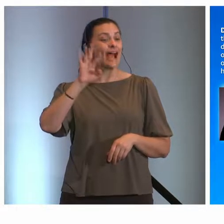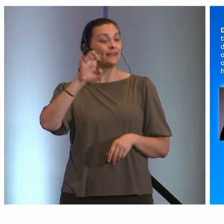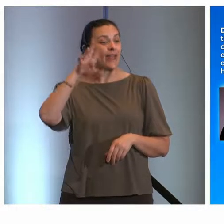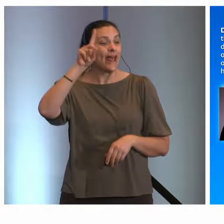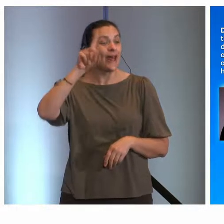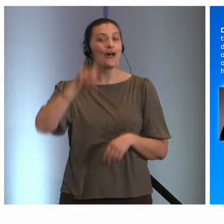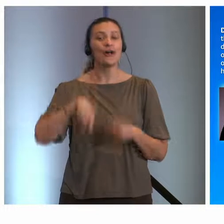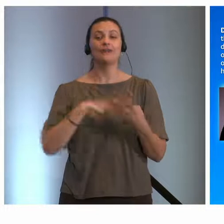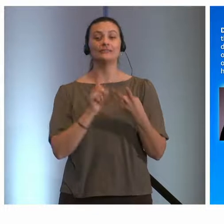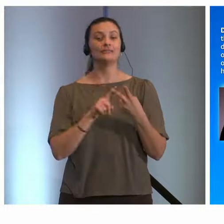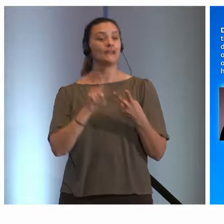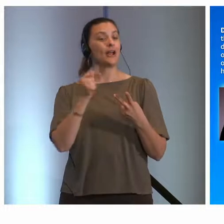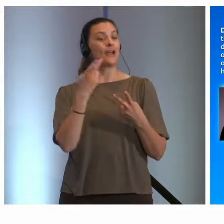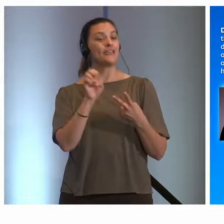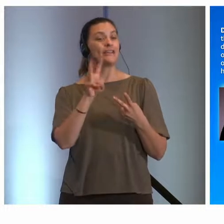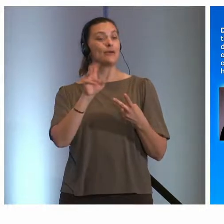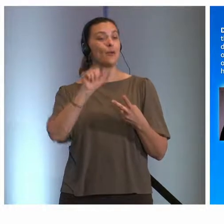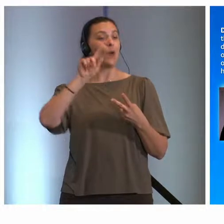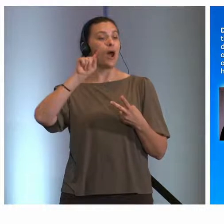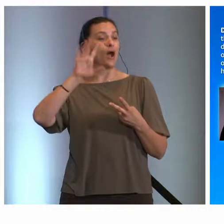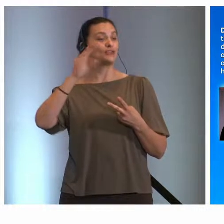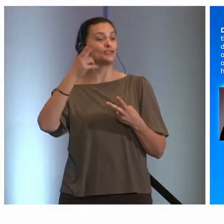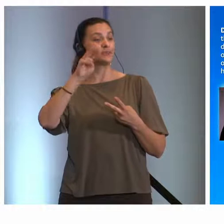Danny, you make recognize him from Seinfeld and the watchmen